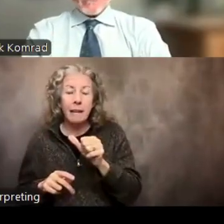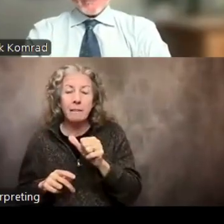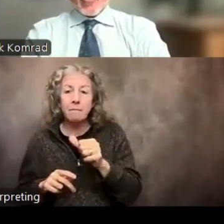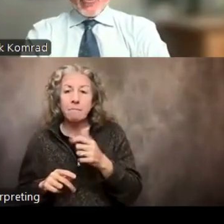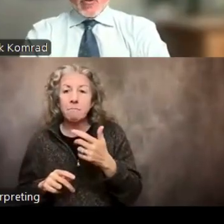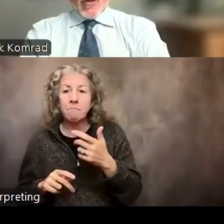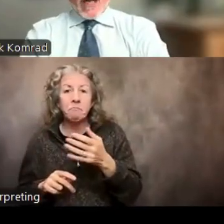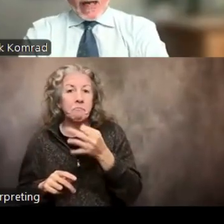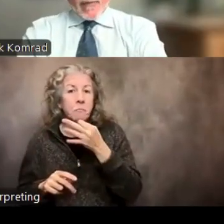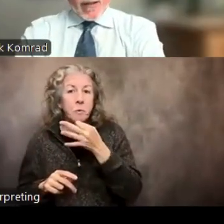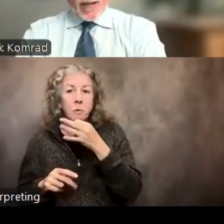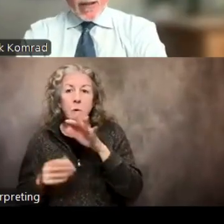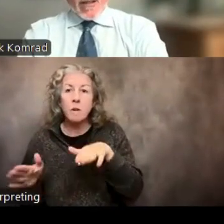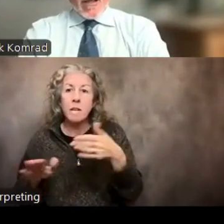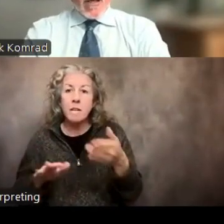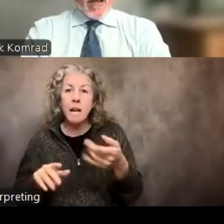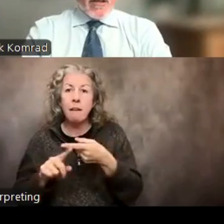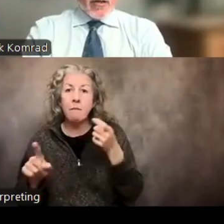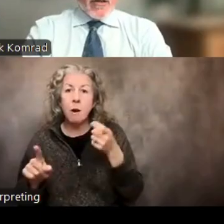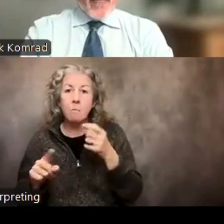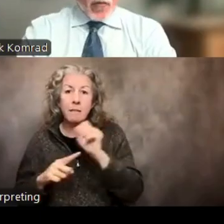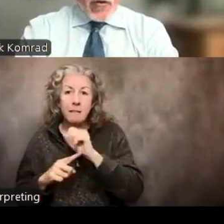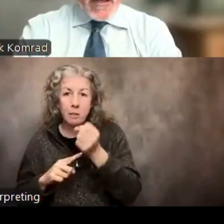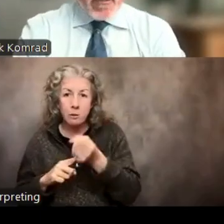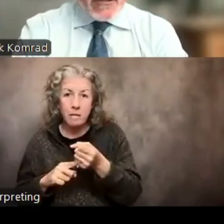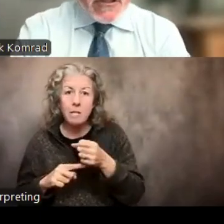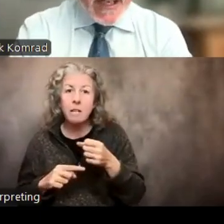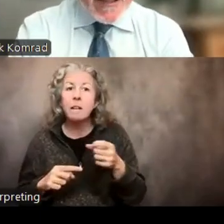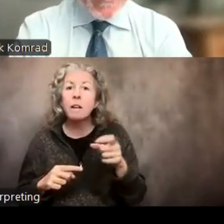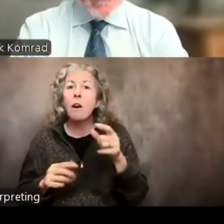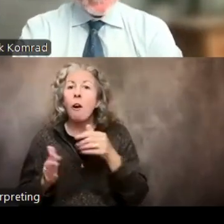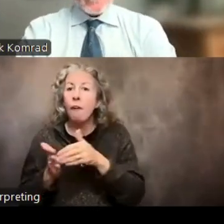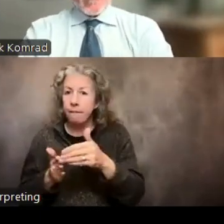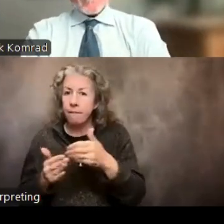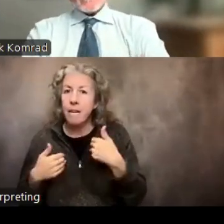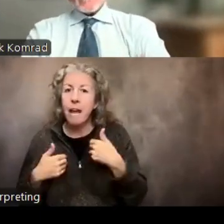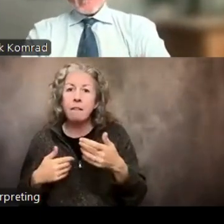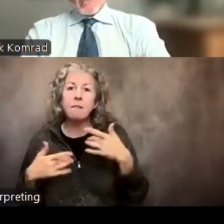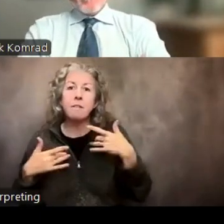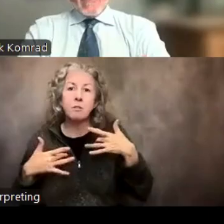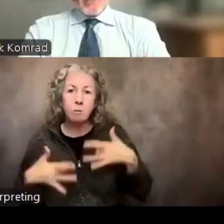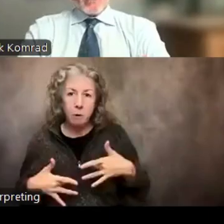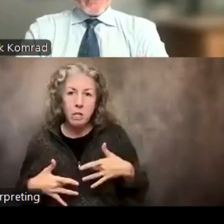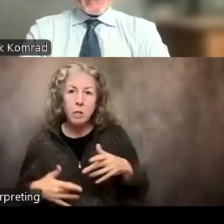disorders were common. Nearly 40% of people with those